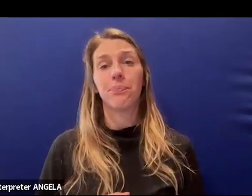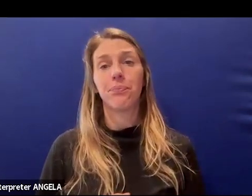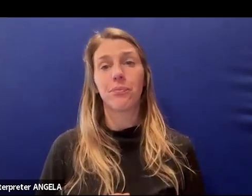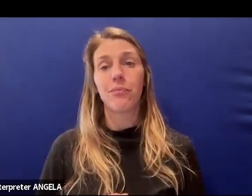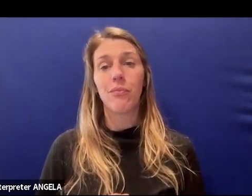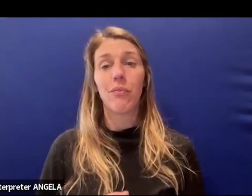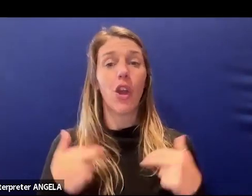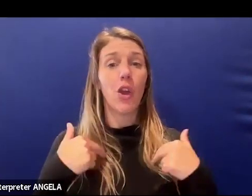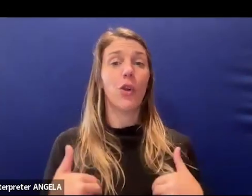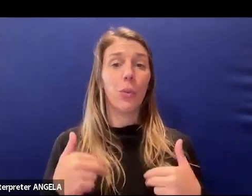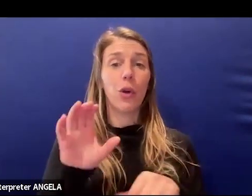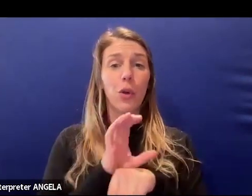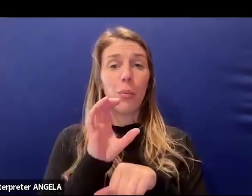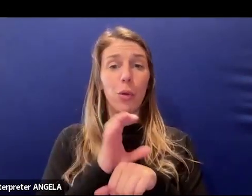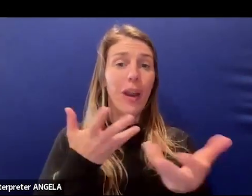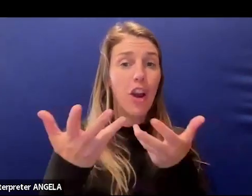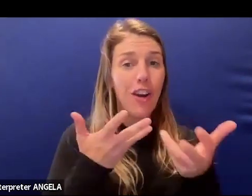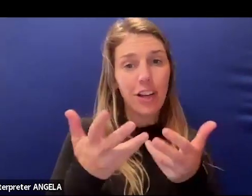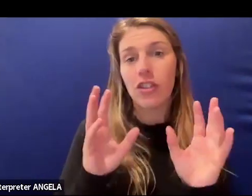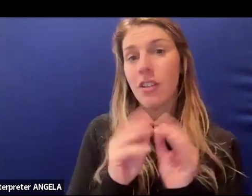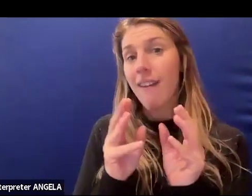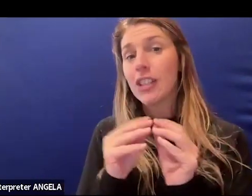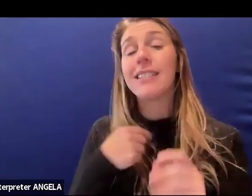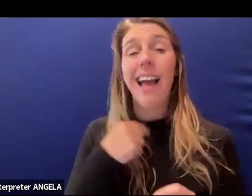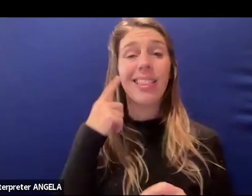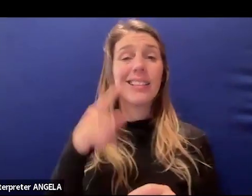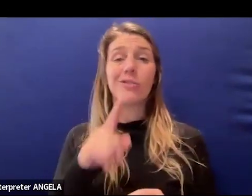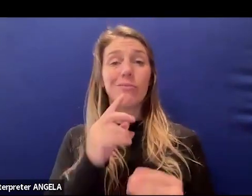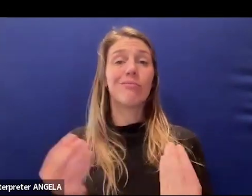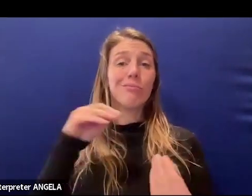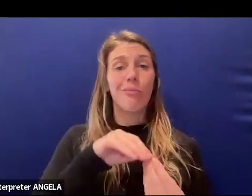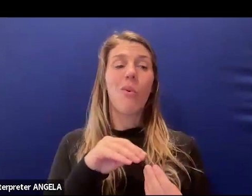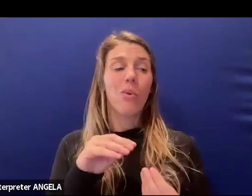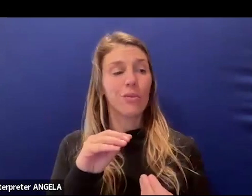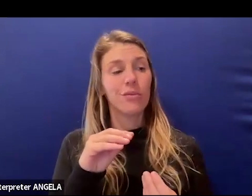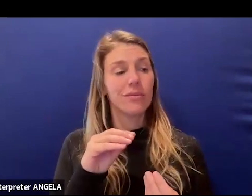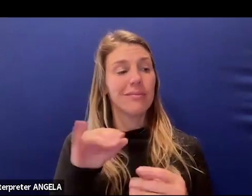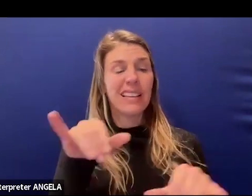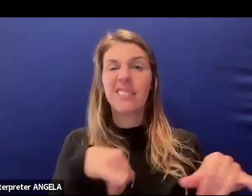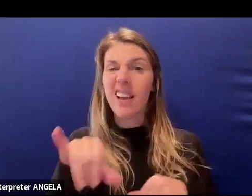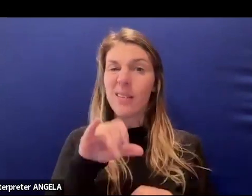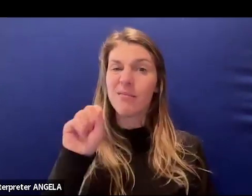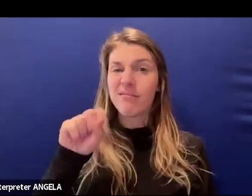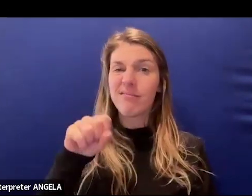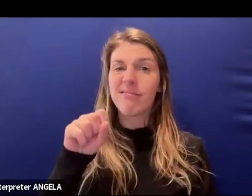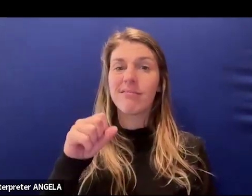and human-computer interaction conferences. I think this has become more common following